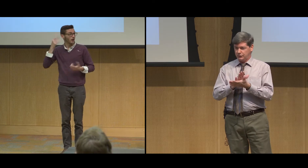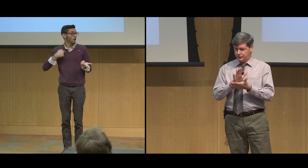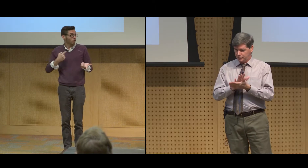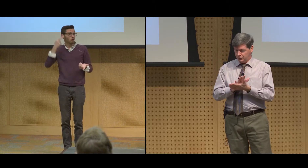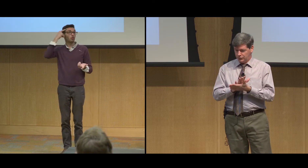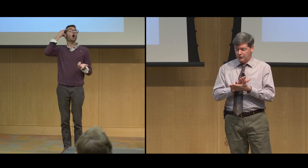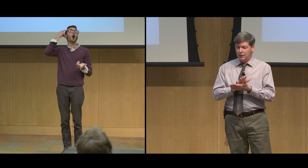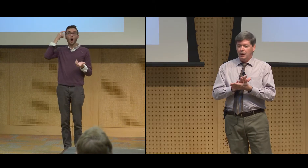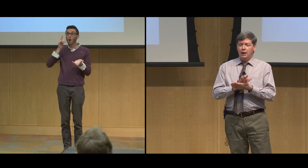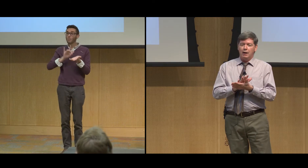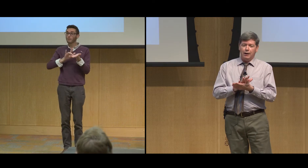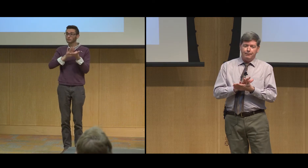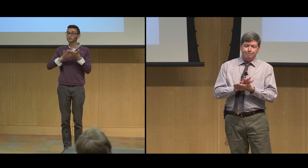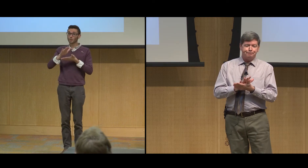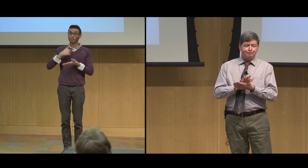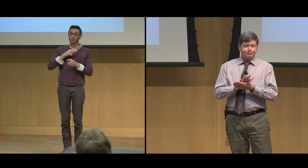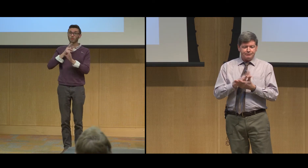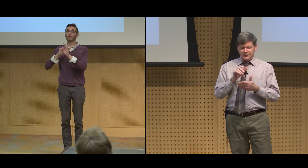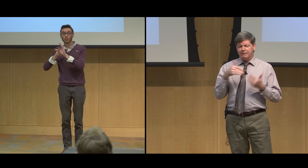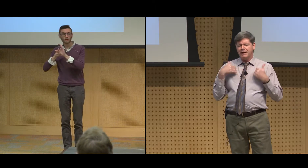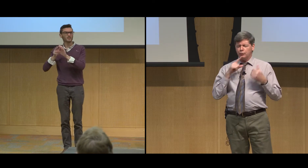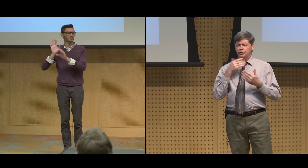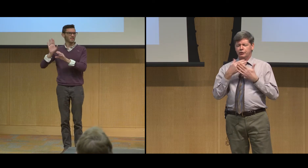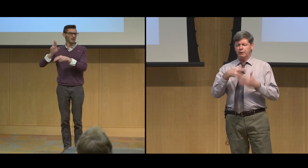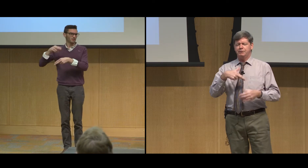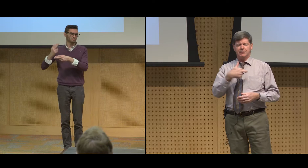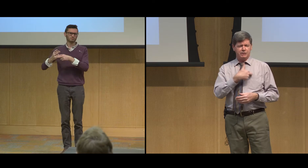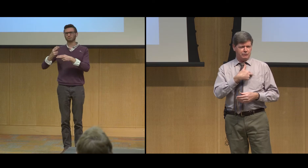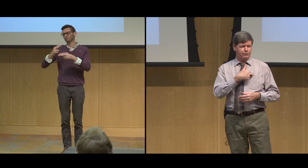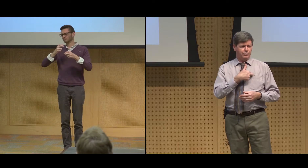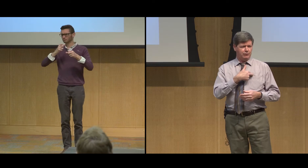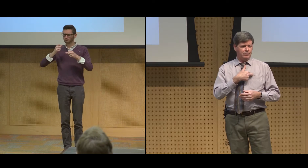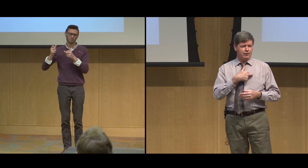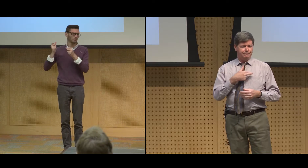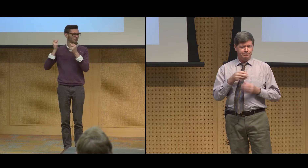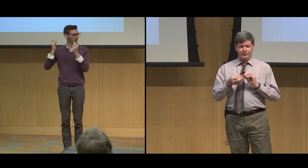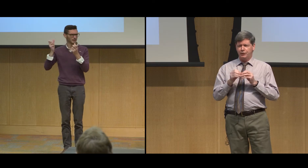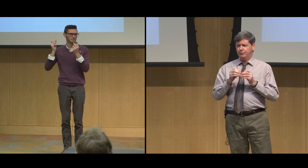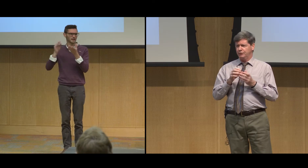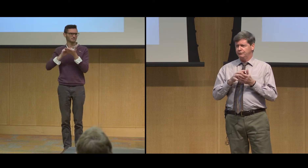because I thought I wanted to go to medical school. Um, they had a really good reputation